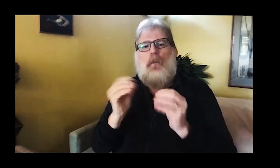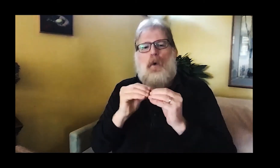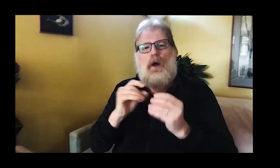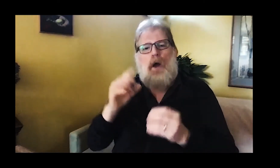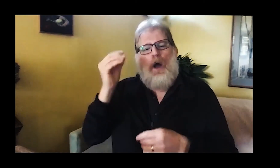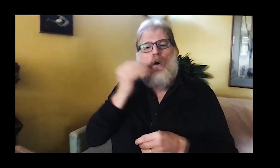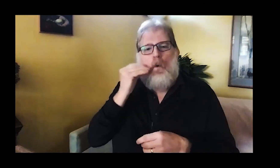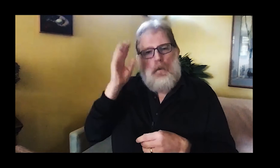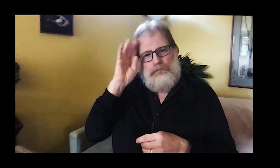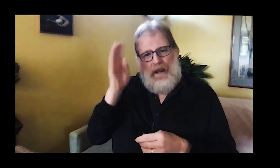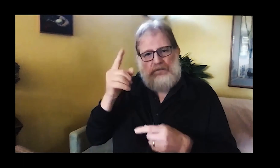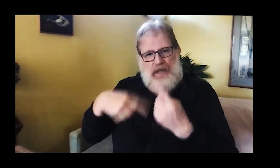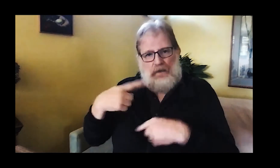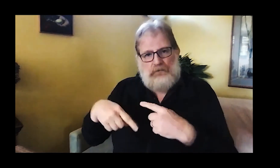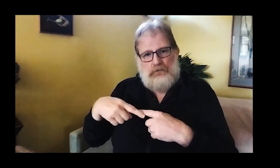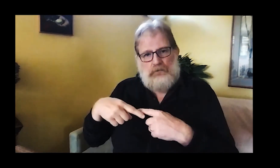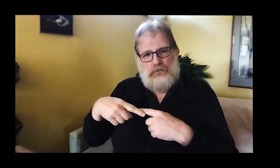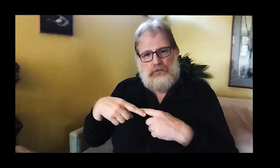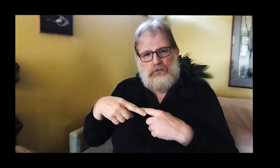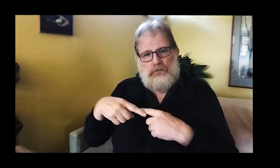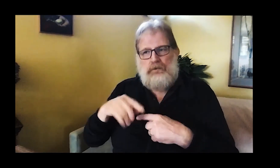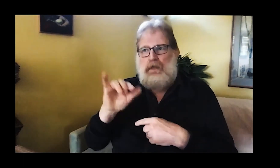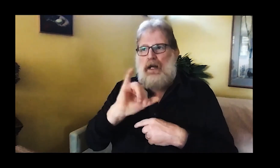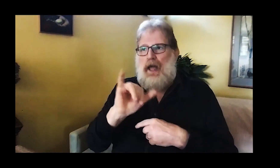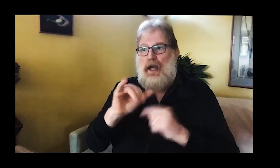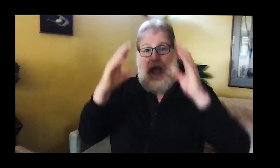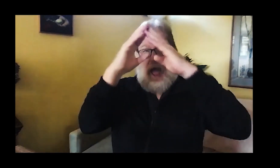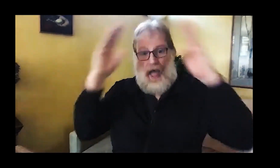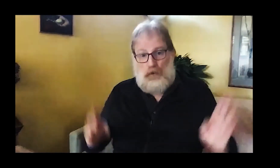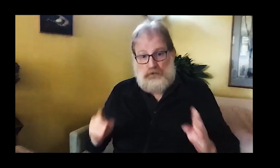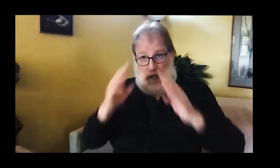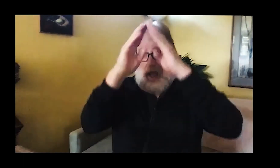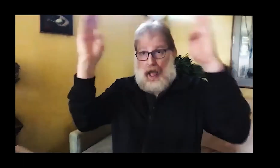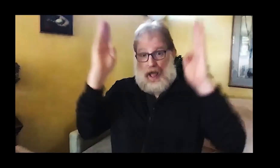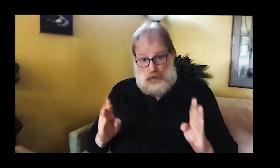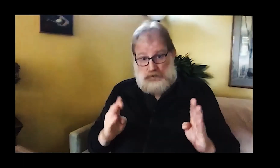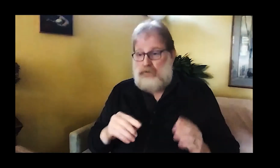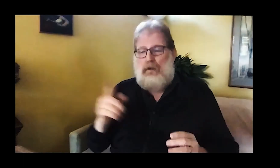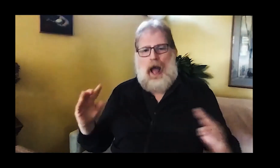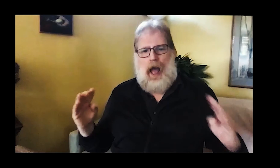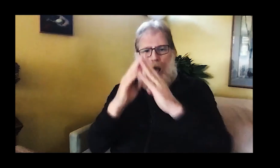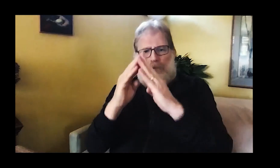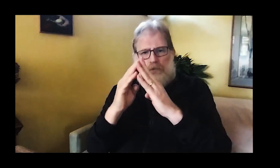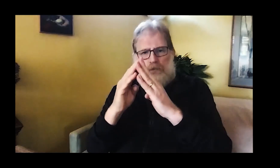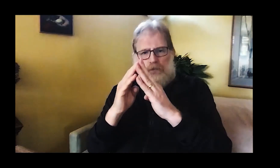Perhaps he used mostly homemade signs like signing house like this rather than the standard way